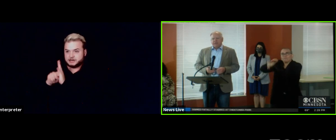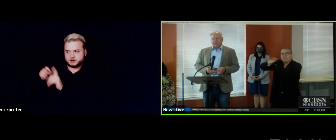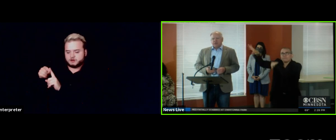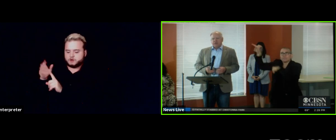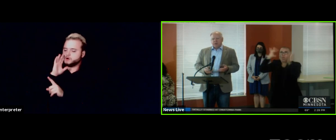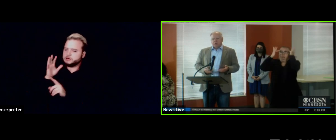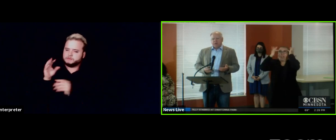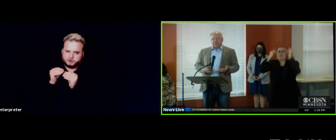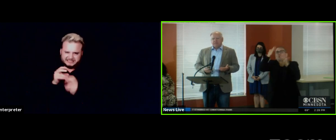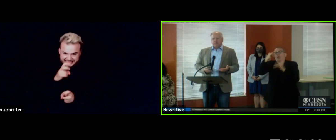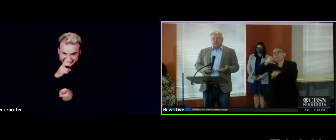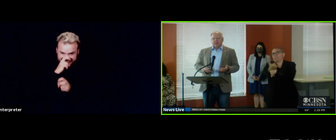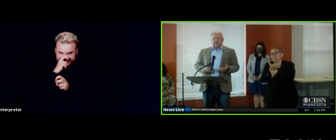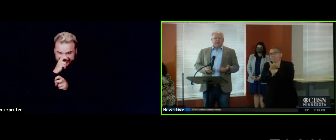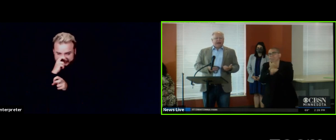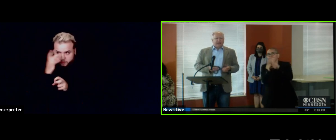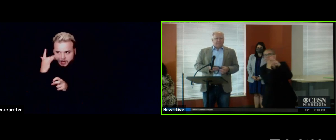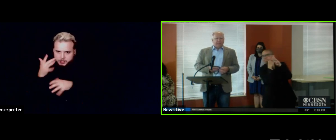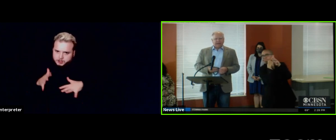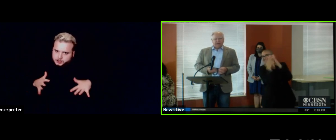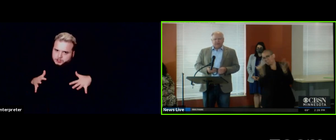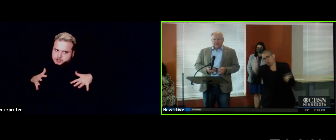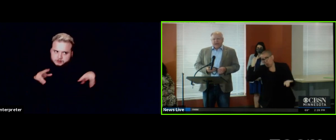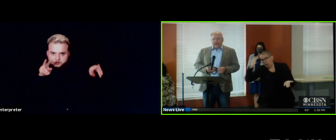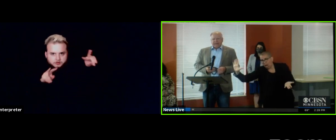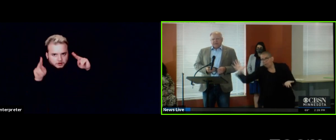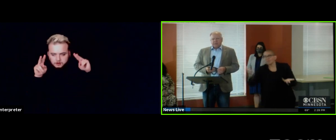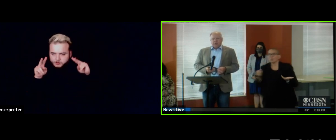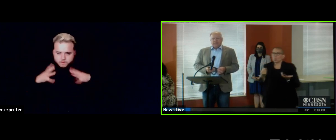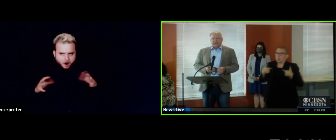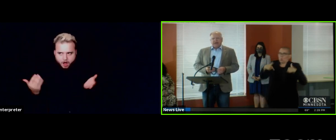to if we quarantine folks coming from high impact areas. At this point in time we're